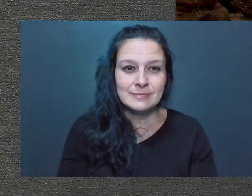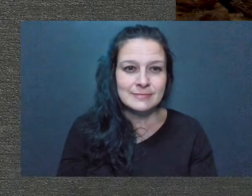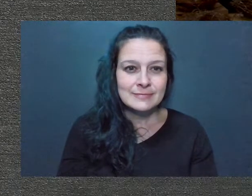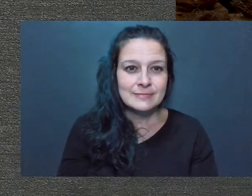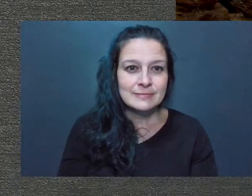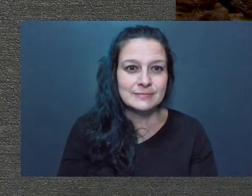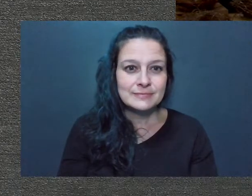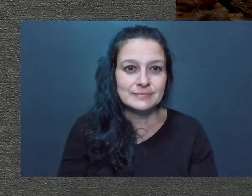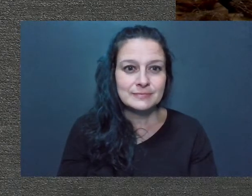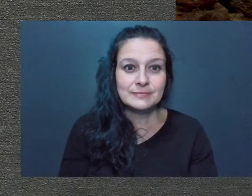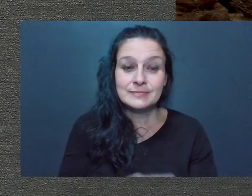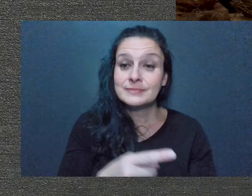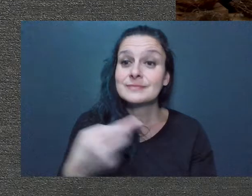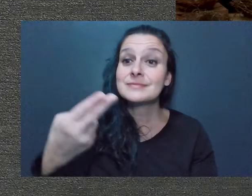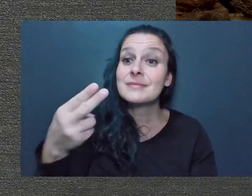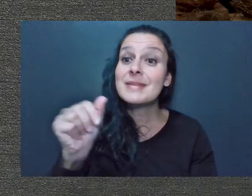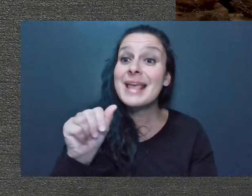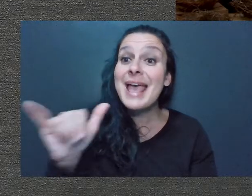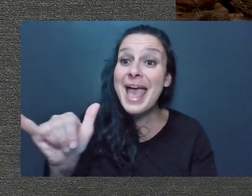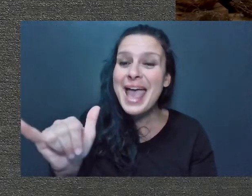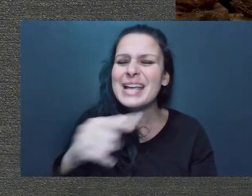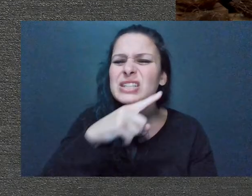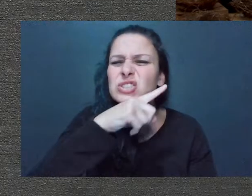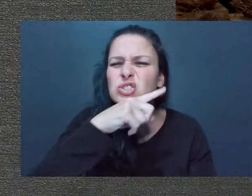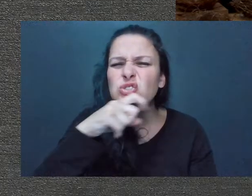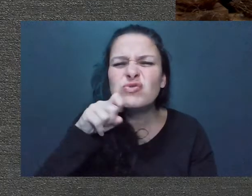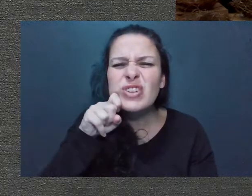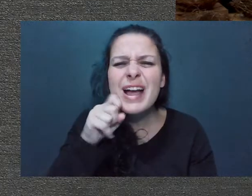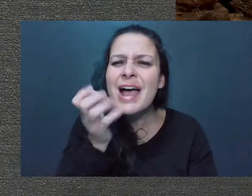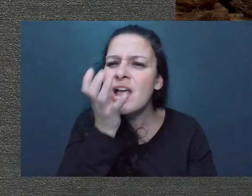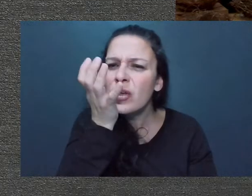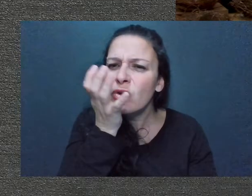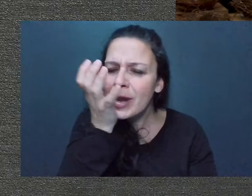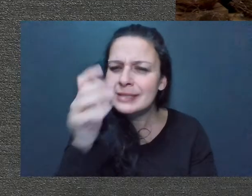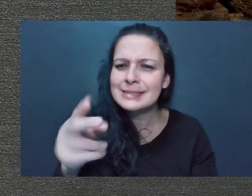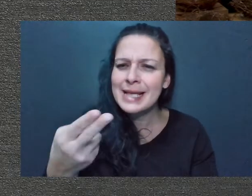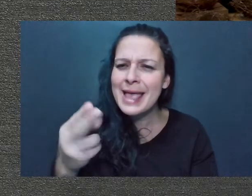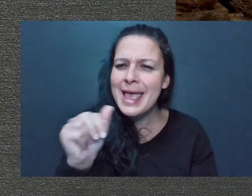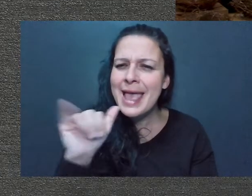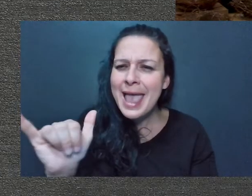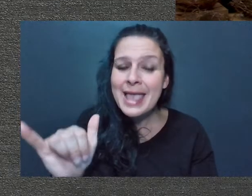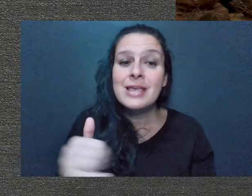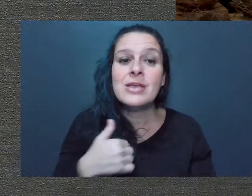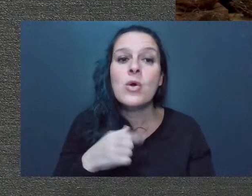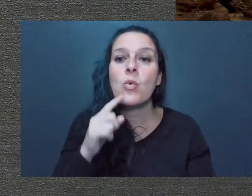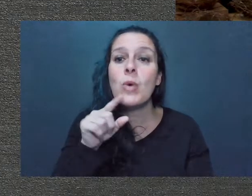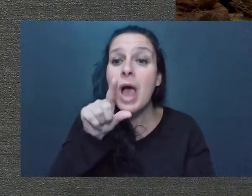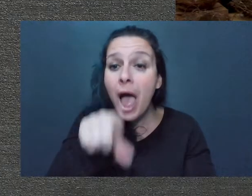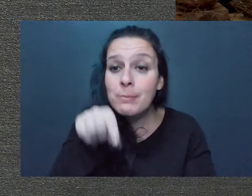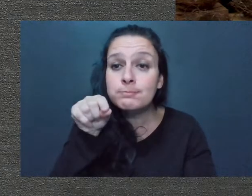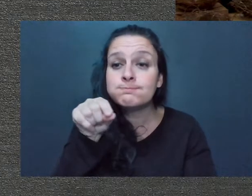You might see hay or dried up grass that they'll grab with their beaks